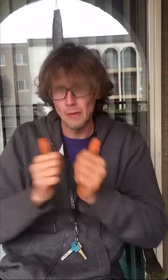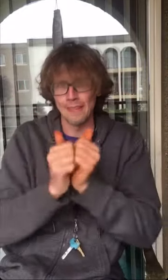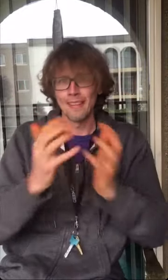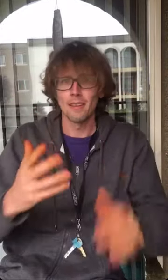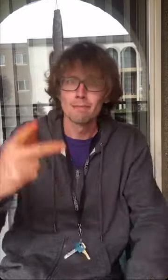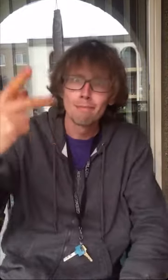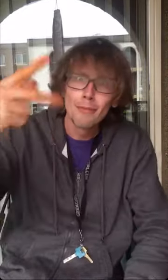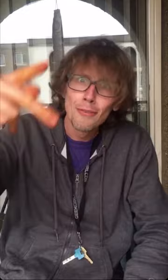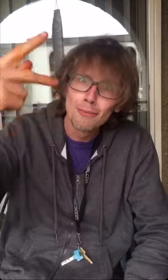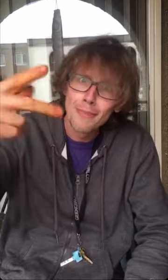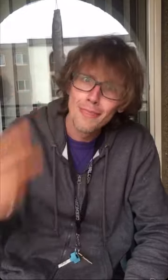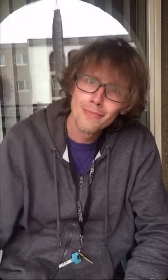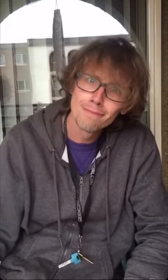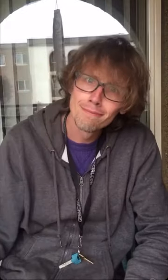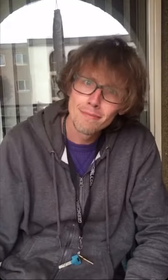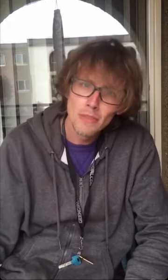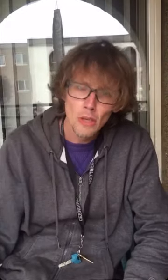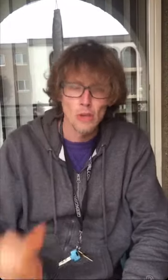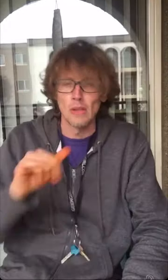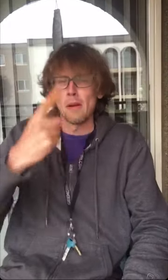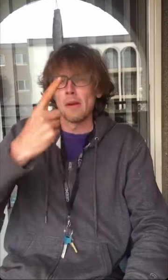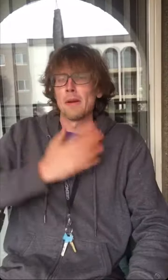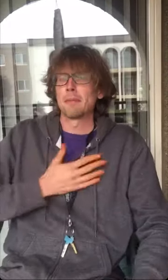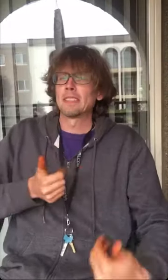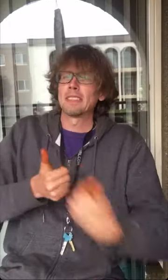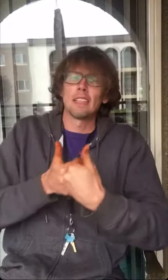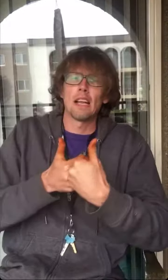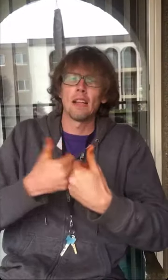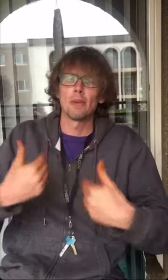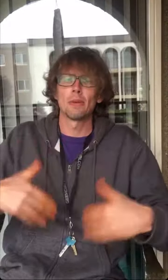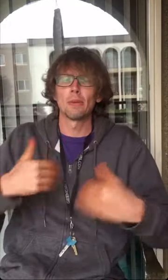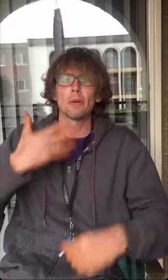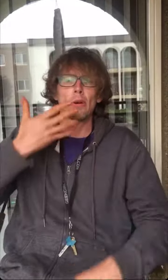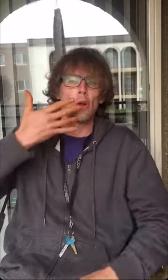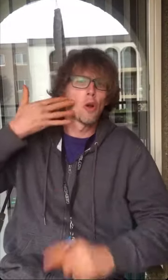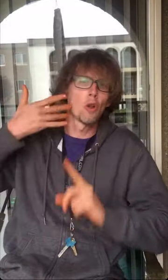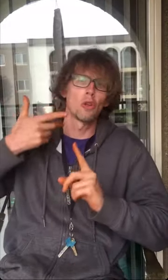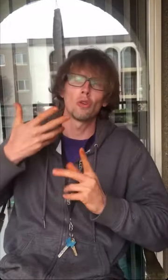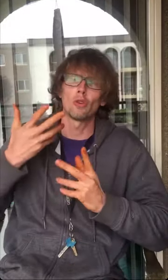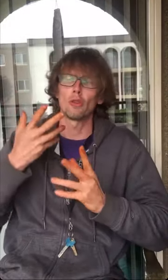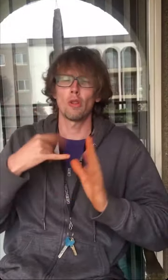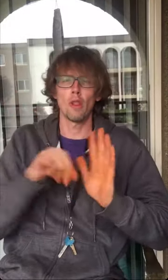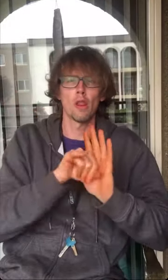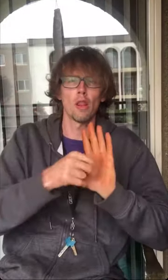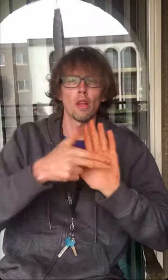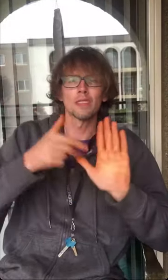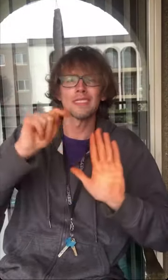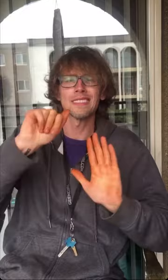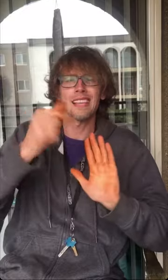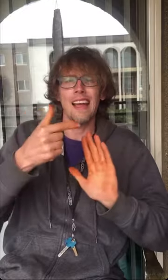without use of linguistic laws? One of my biggest challenges in applying the color function, is to find a method of tagging